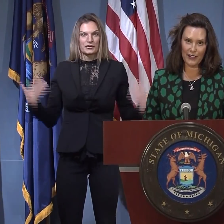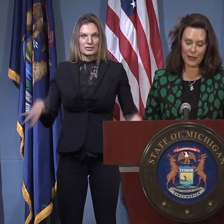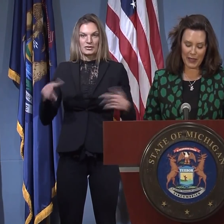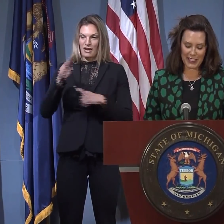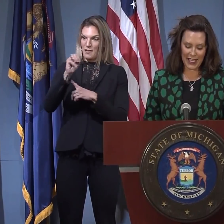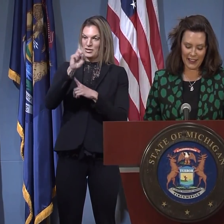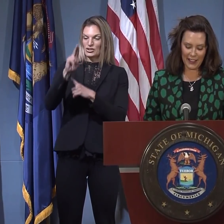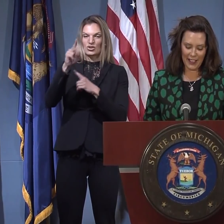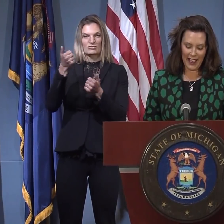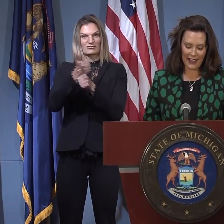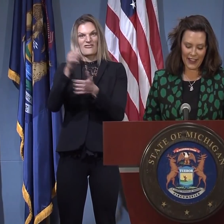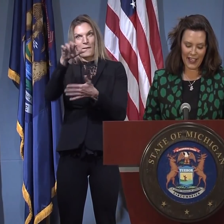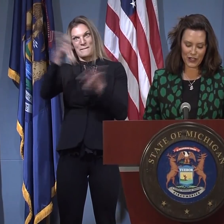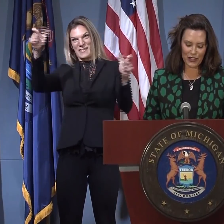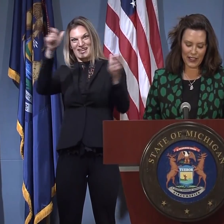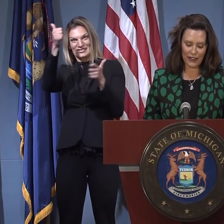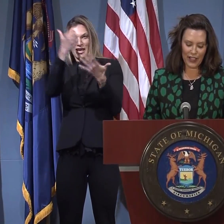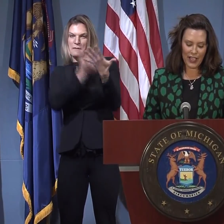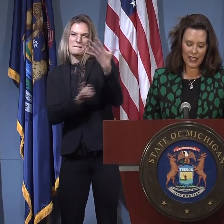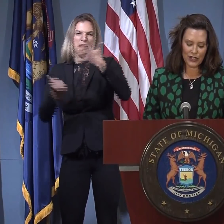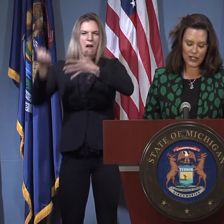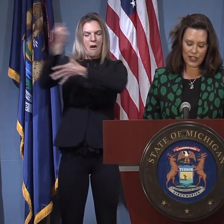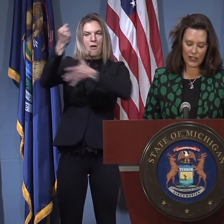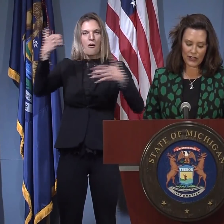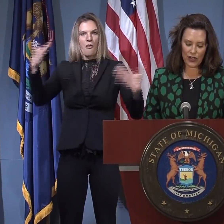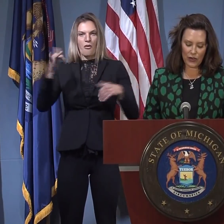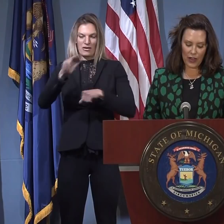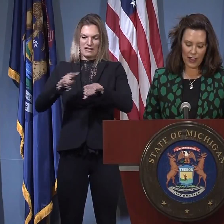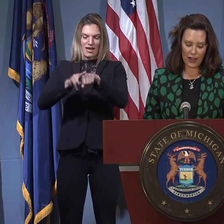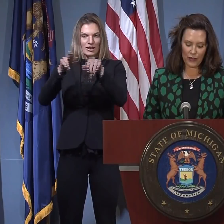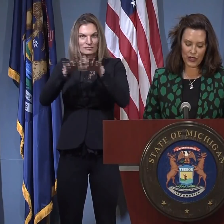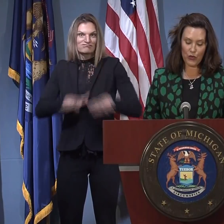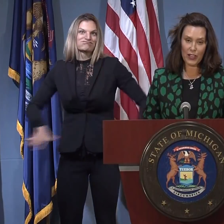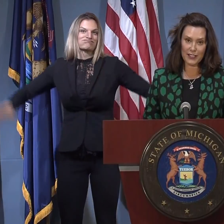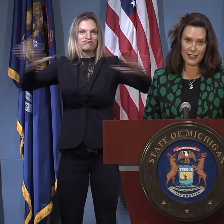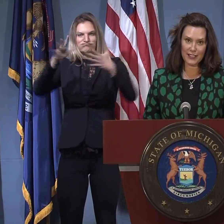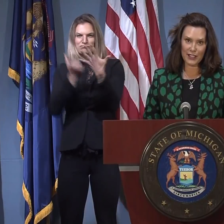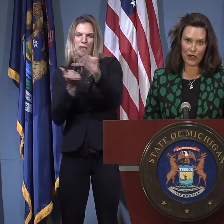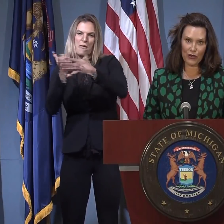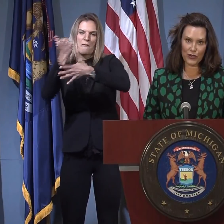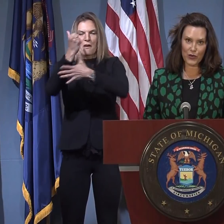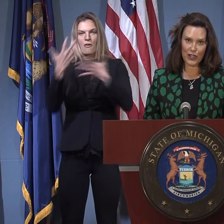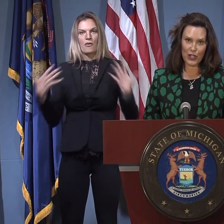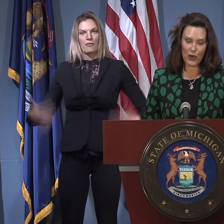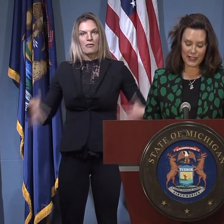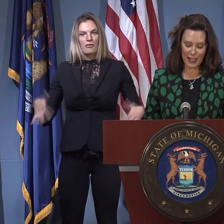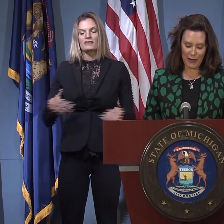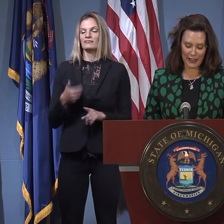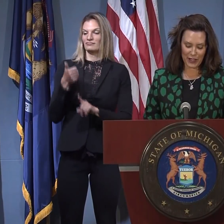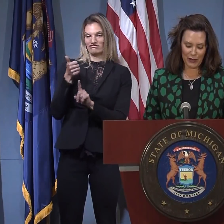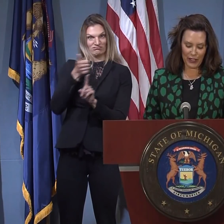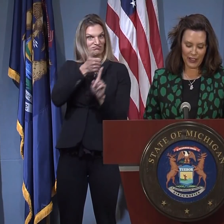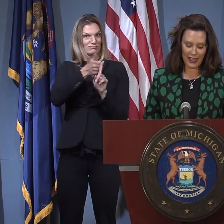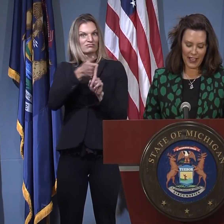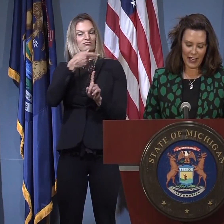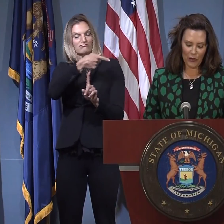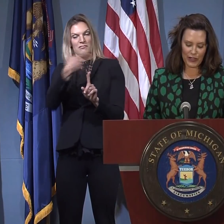MSU'S WOMEN'S PASS DEBT BALL PROGRAM NEARLY 500 CAREER ONCE BRINGING THE SPARTAN PROGRAM TO THE BIG TEN AND THE NATIONAL